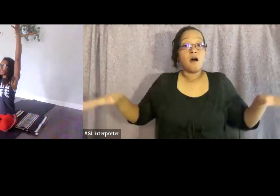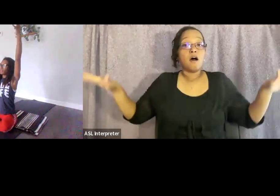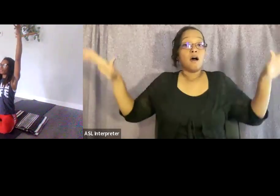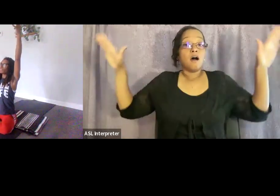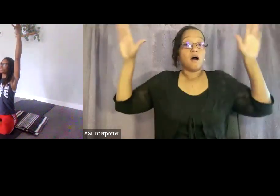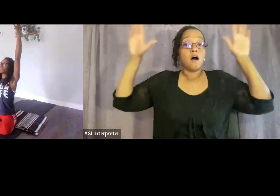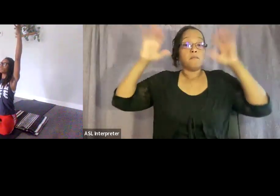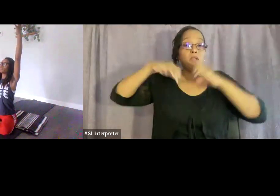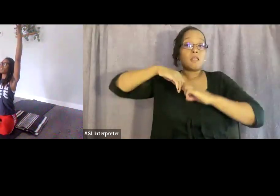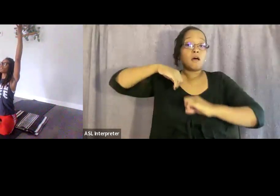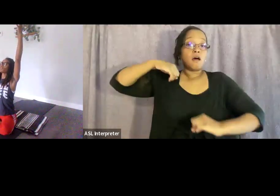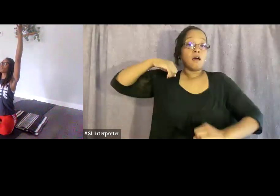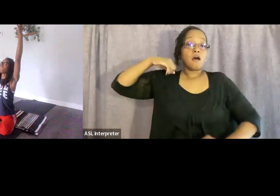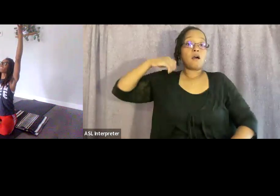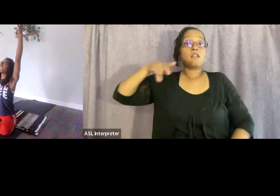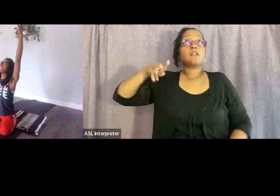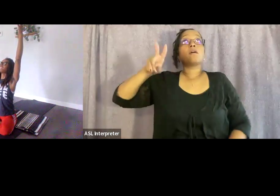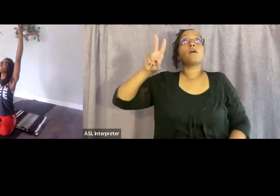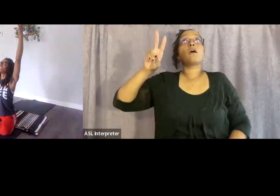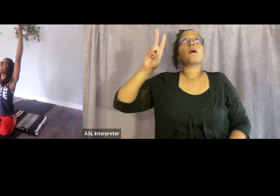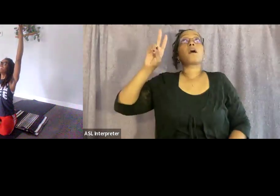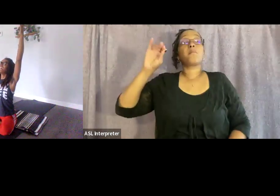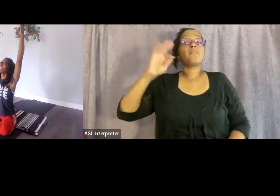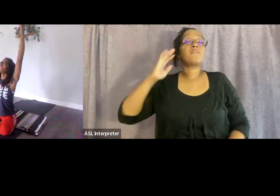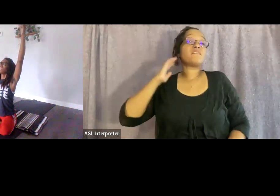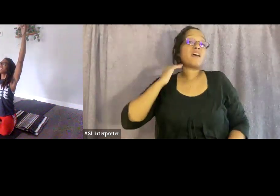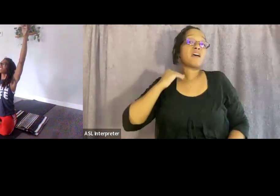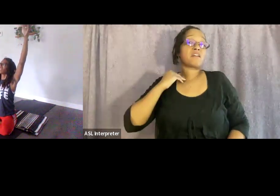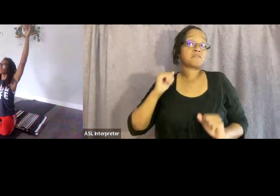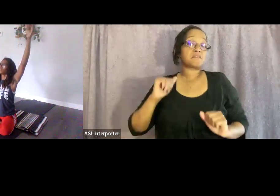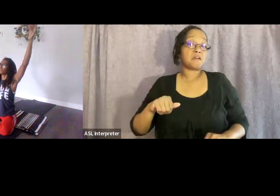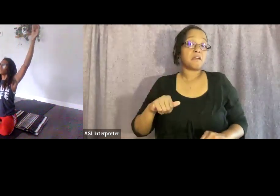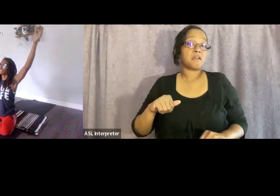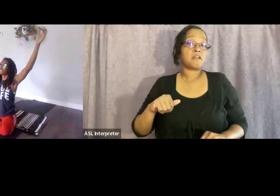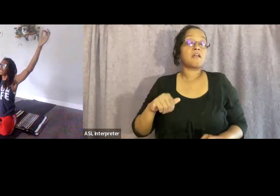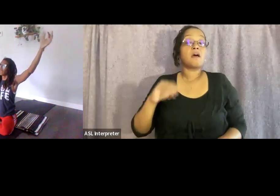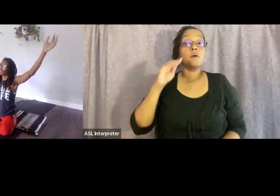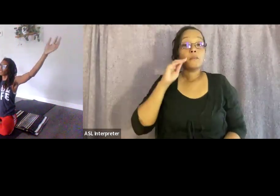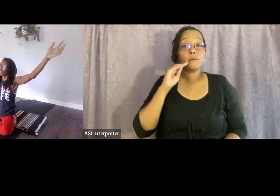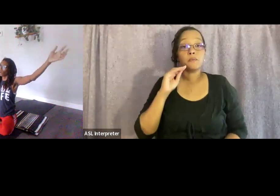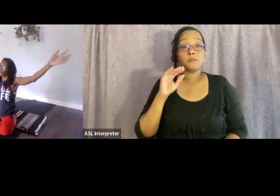Maybe you look up, if that feels okay on the neck. And on the exhale, let everything go.